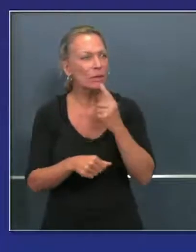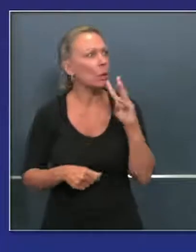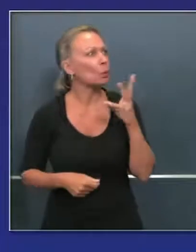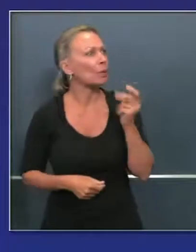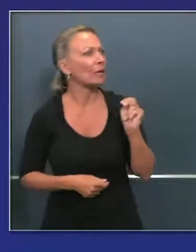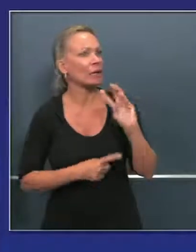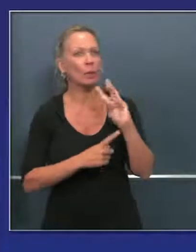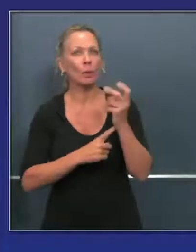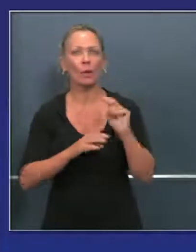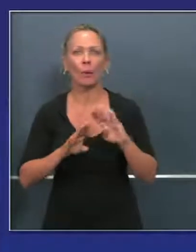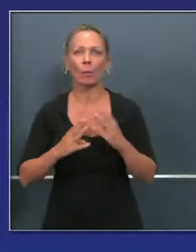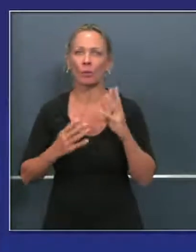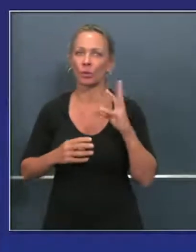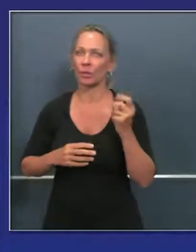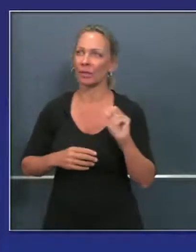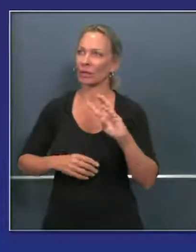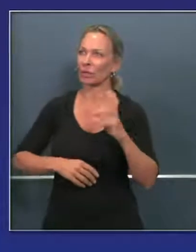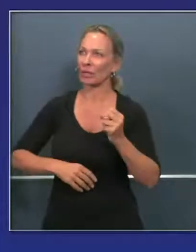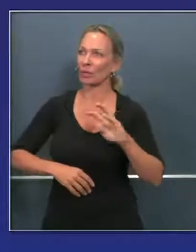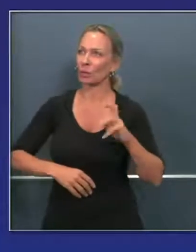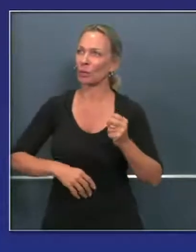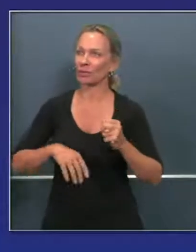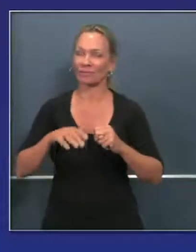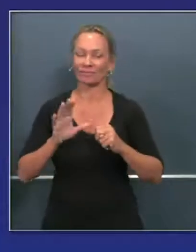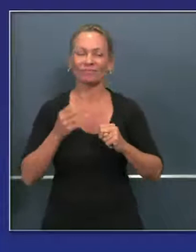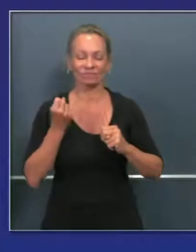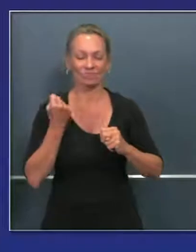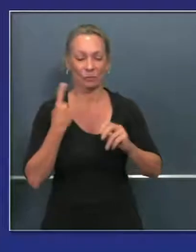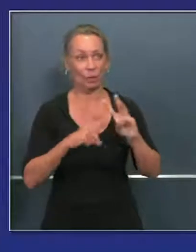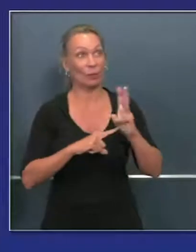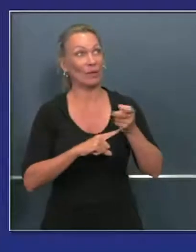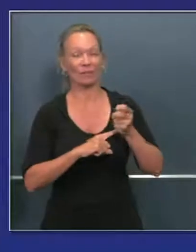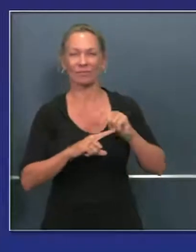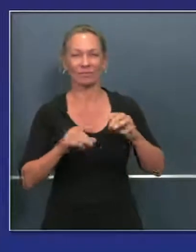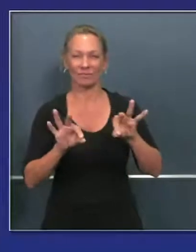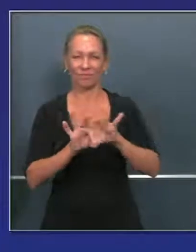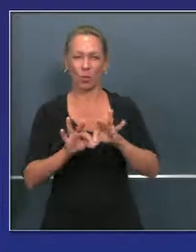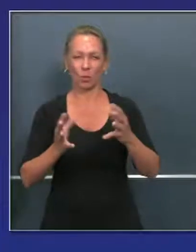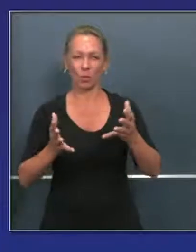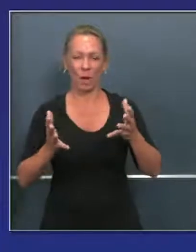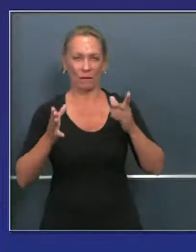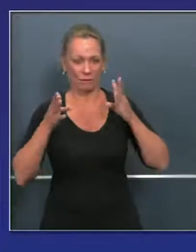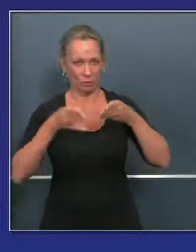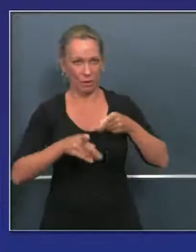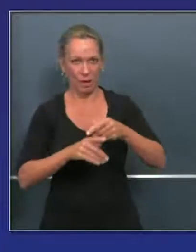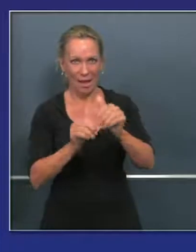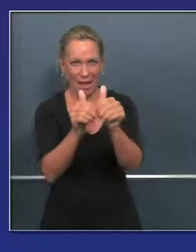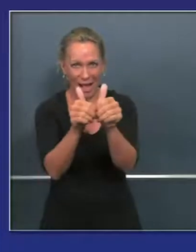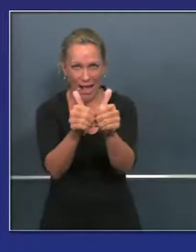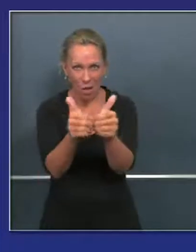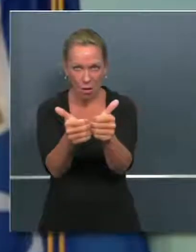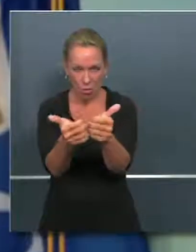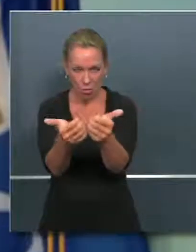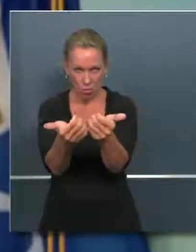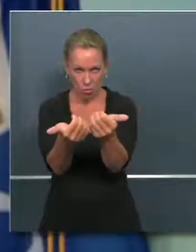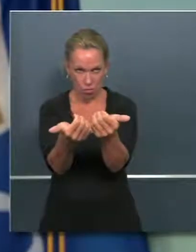out we worked with industry to put out procedures and processes so we can safely healthy Health and